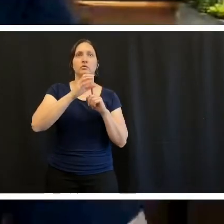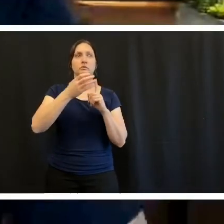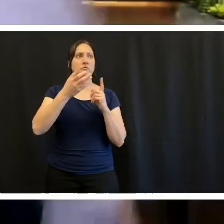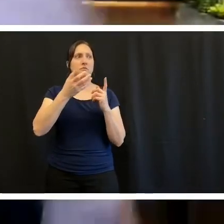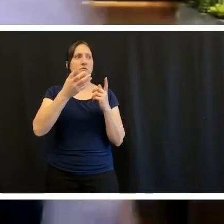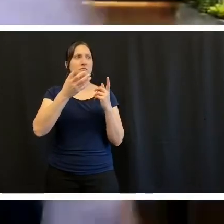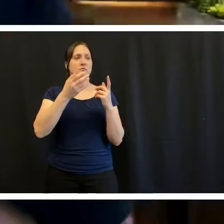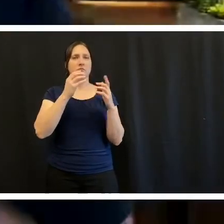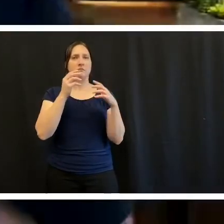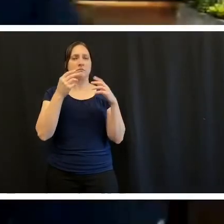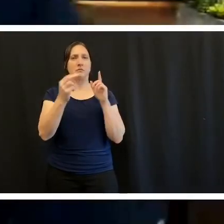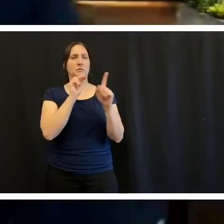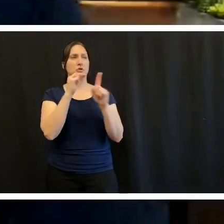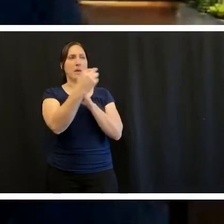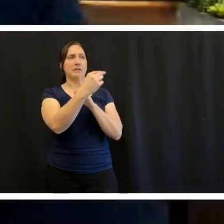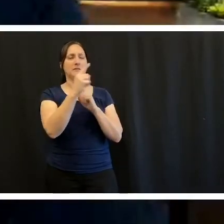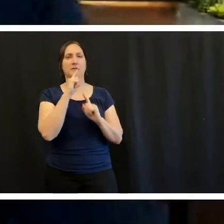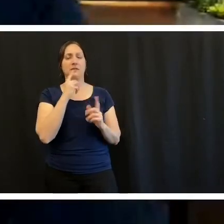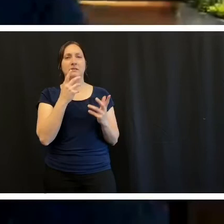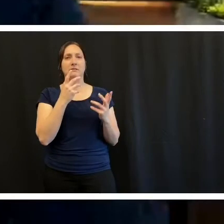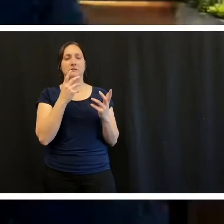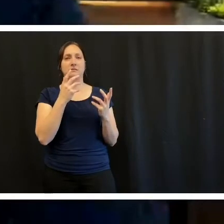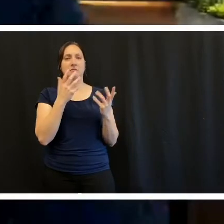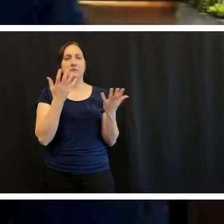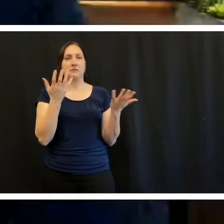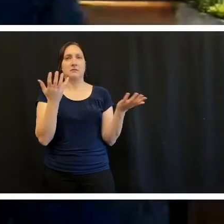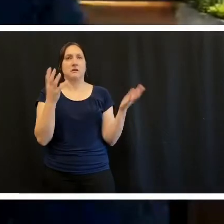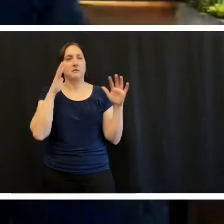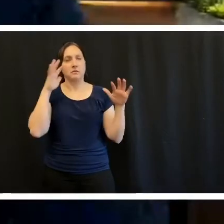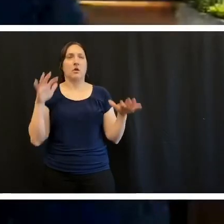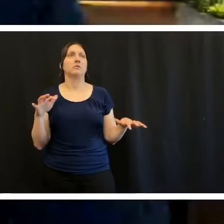The researcher in me thinks about all the kinds of things that there are to study.